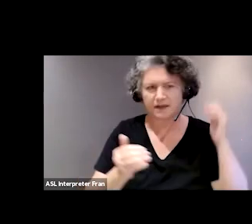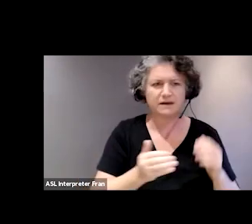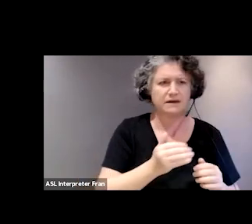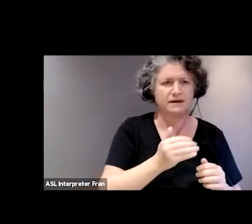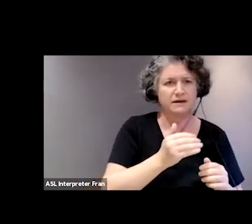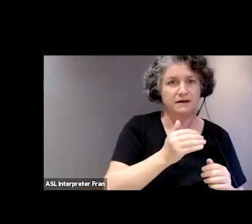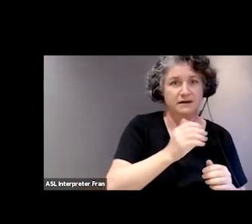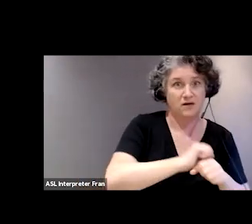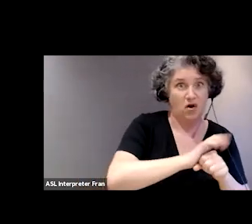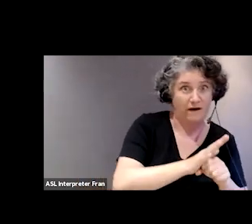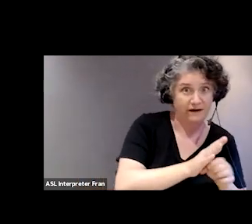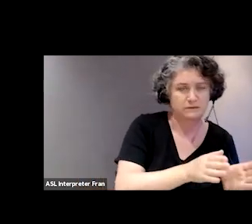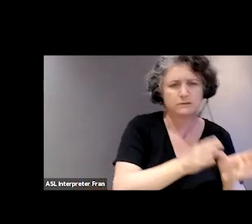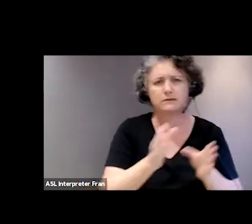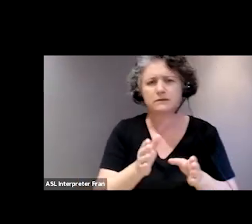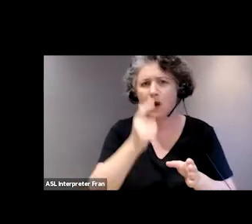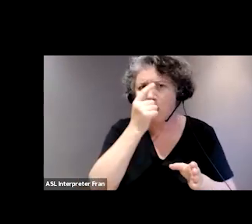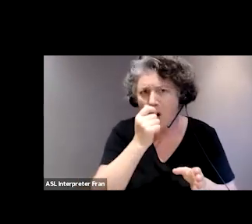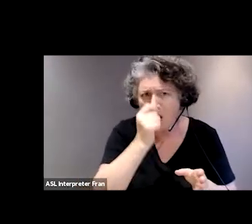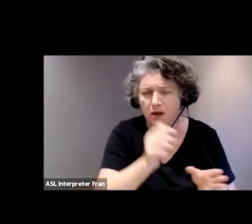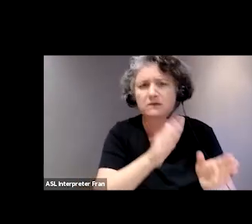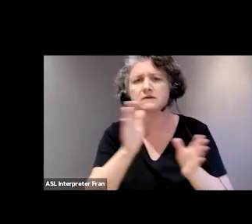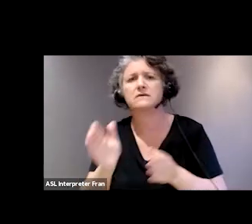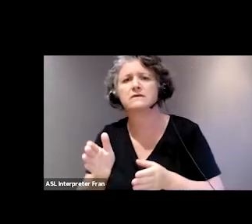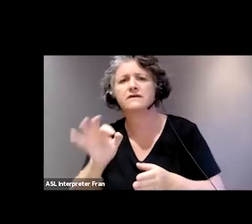your question but I'm looking at the time, we have four minutes left and I think